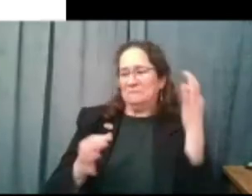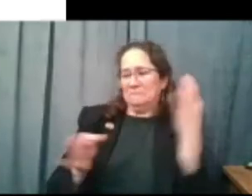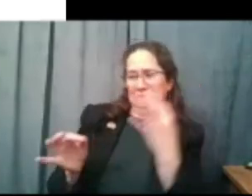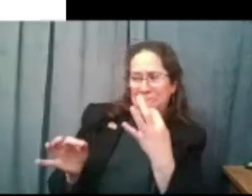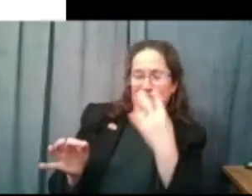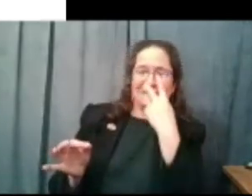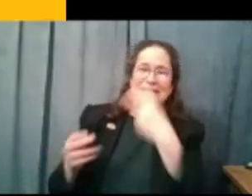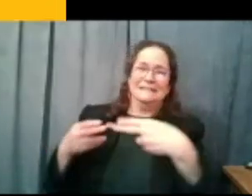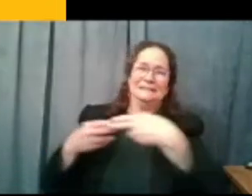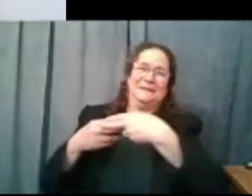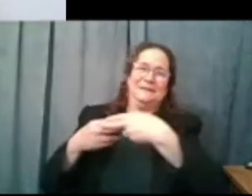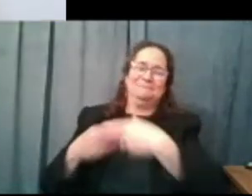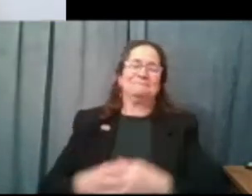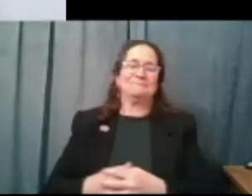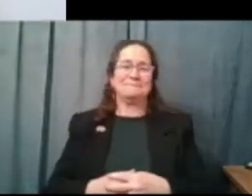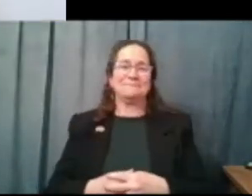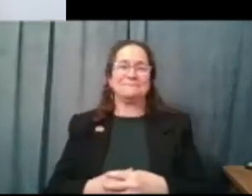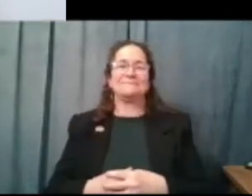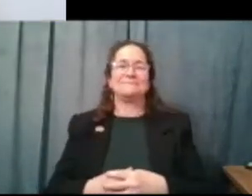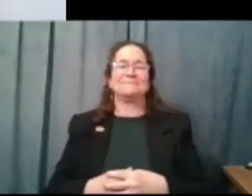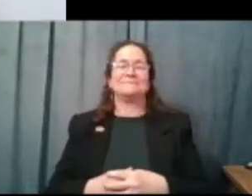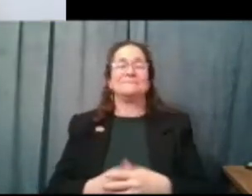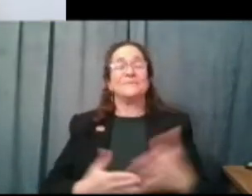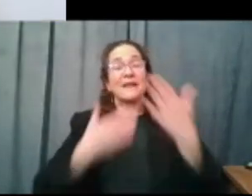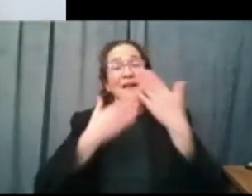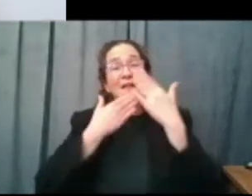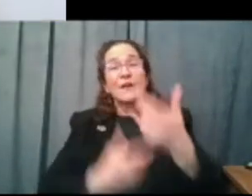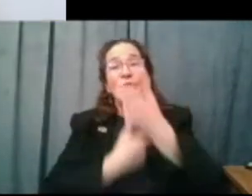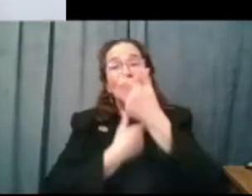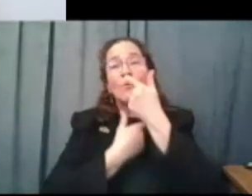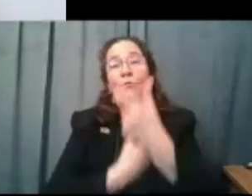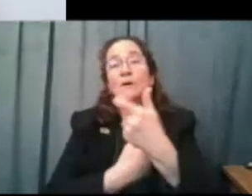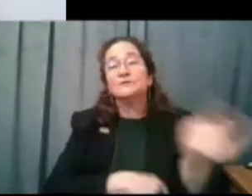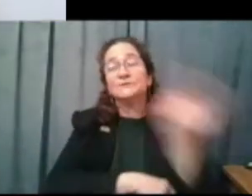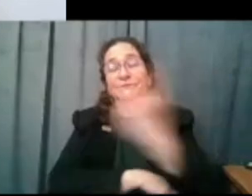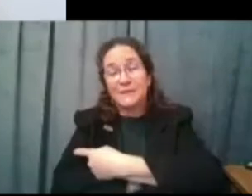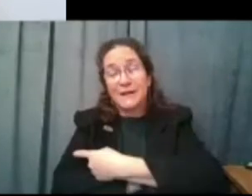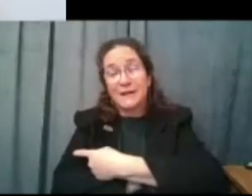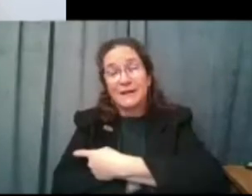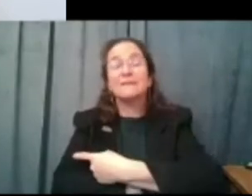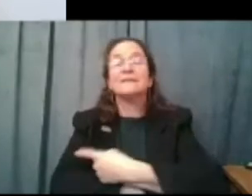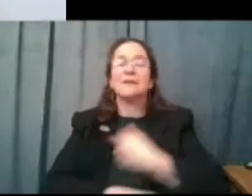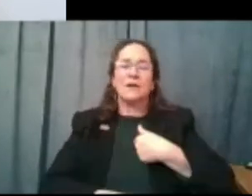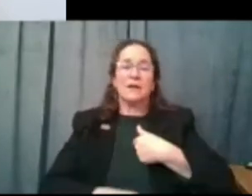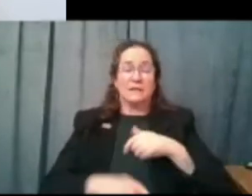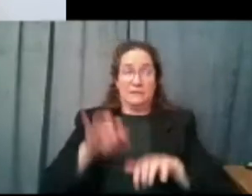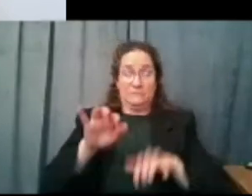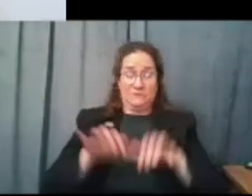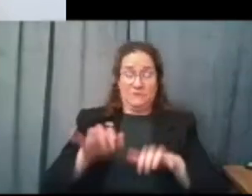Thanks for participating in today's webinar. We've provided a link in the chat to a brief survey,